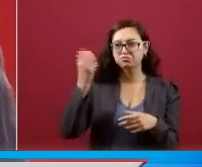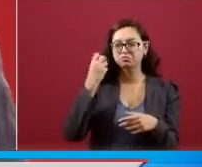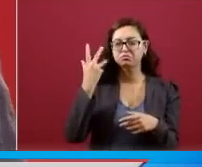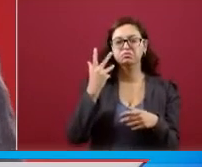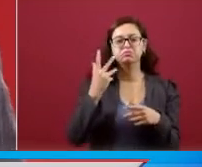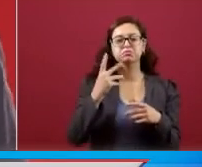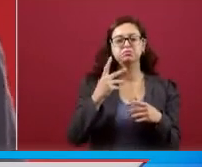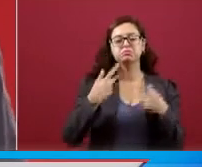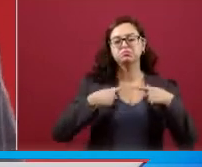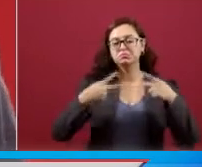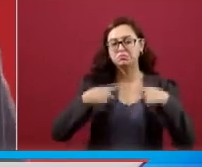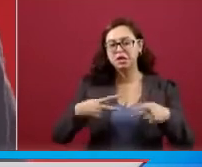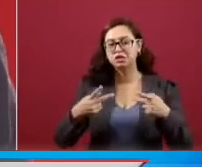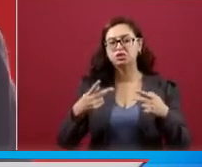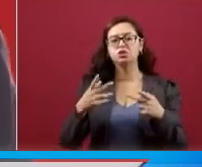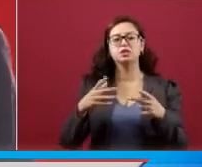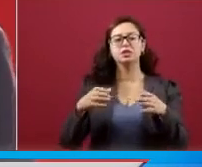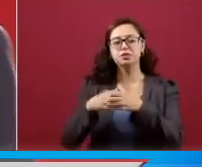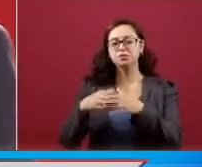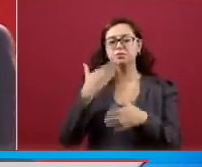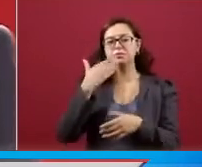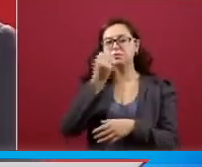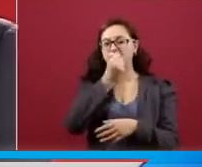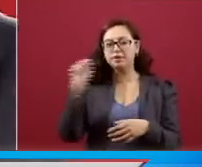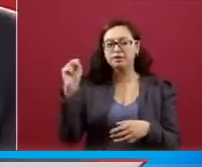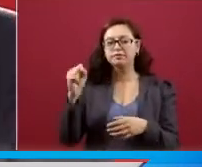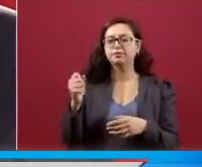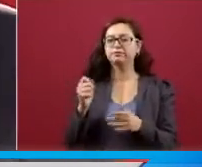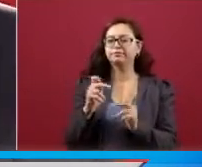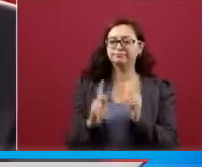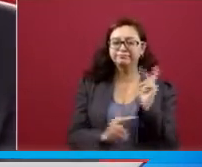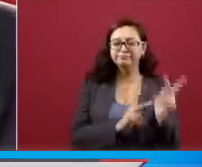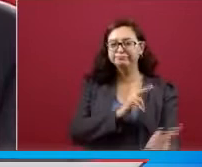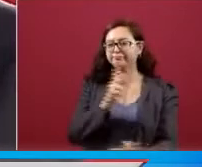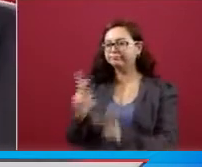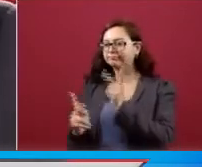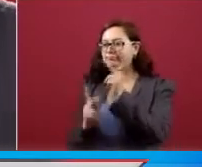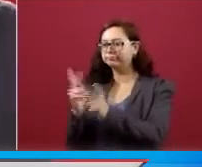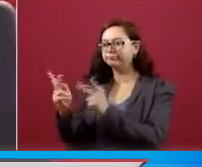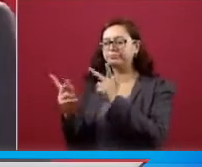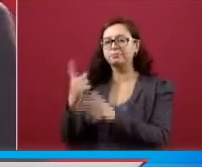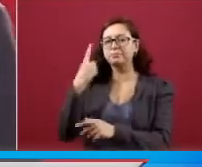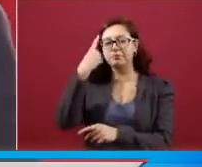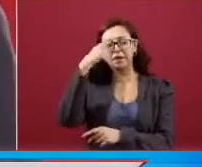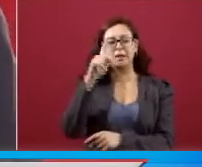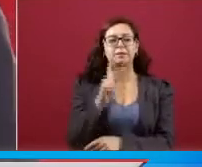there is a change of economic policy and it will be given to know the new post-neoliberal or neo-Porfirian project